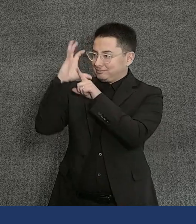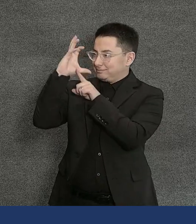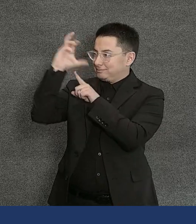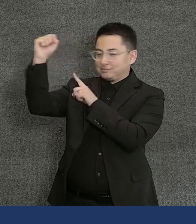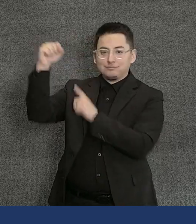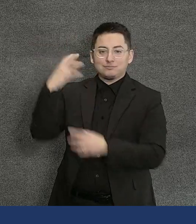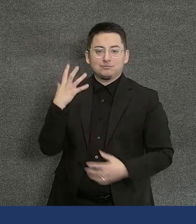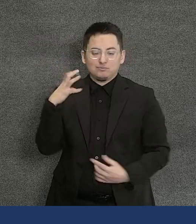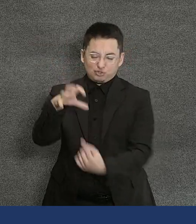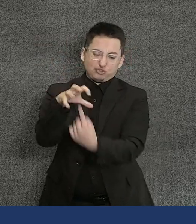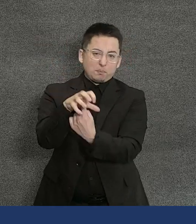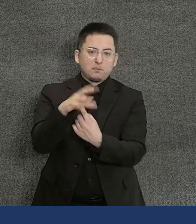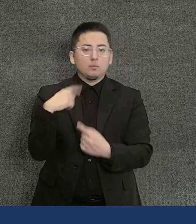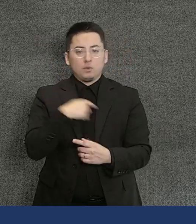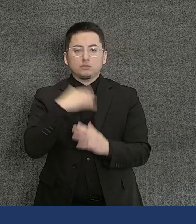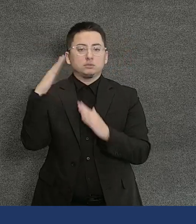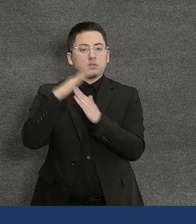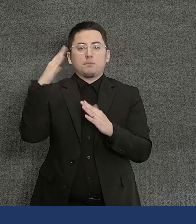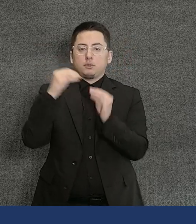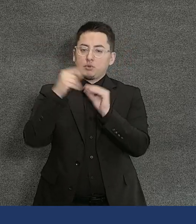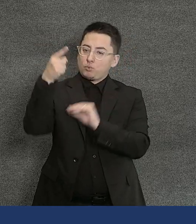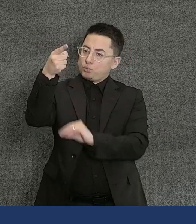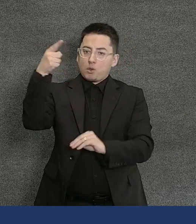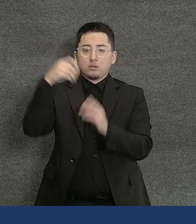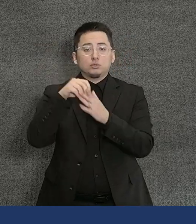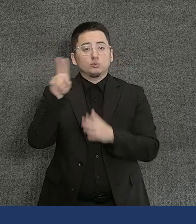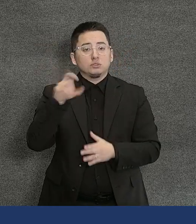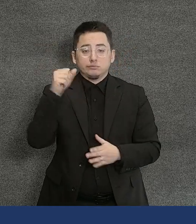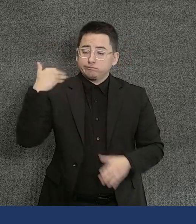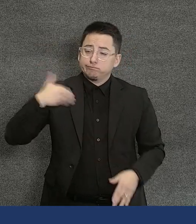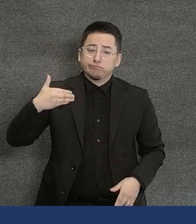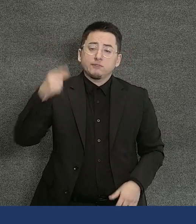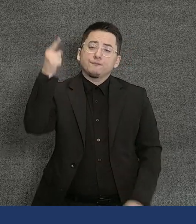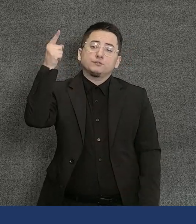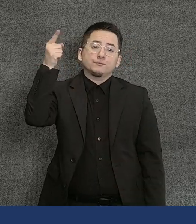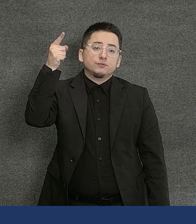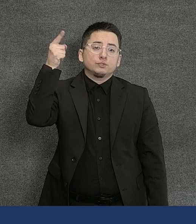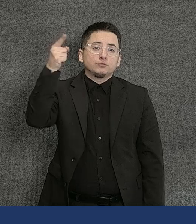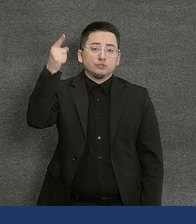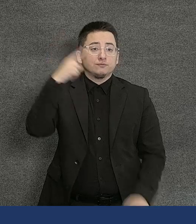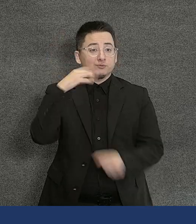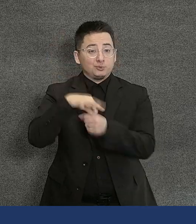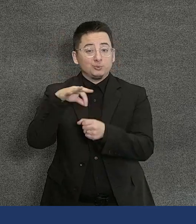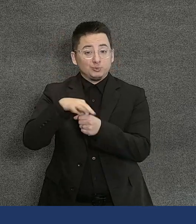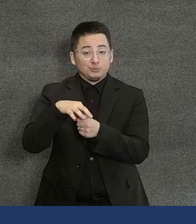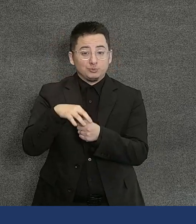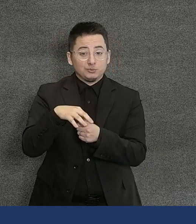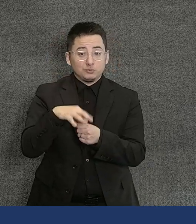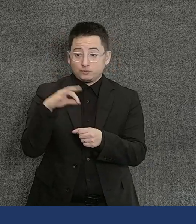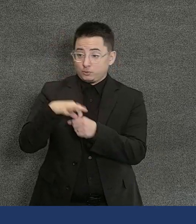of voting, number one in the country in overall voter turnout. I'm sad to report that this last election,